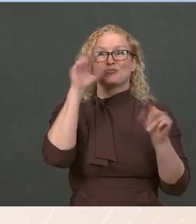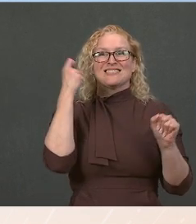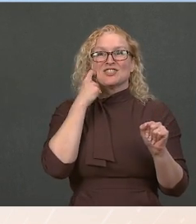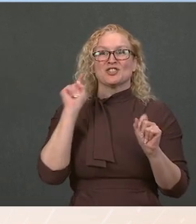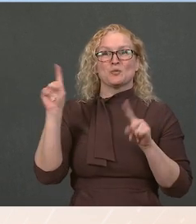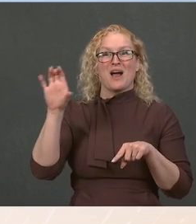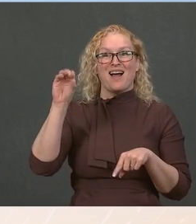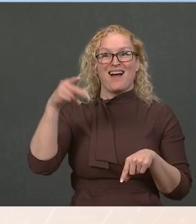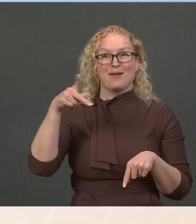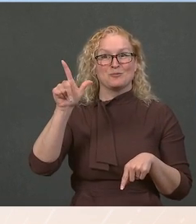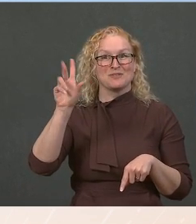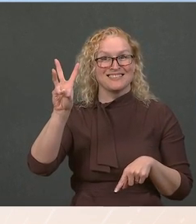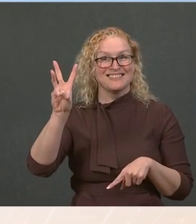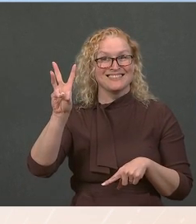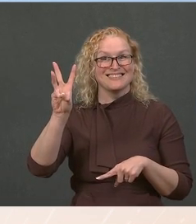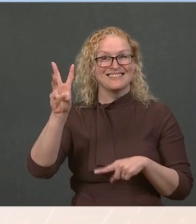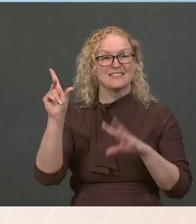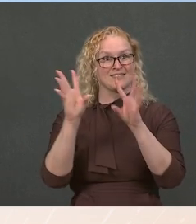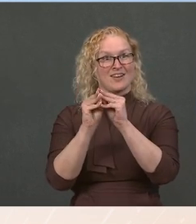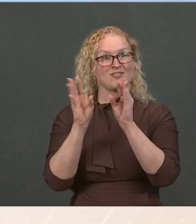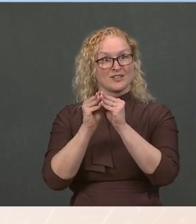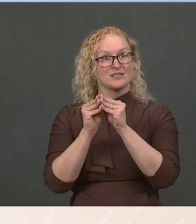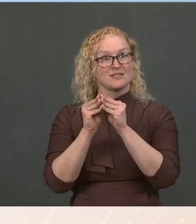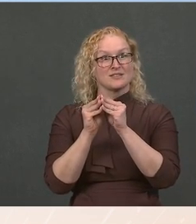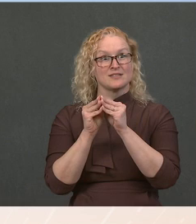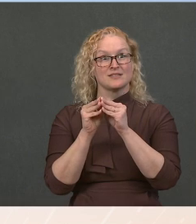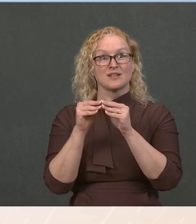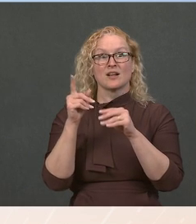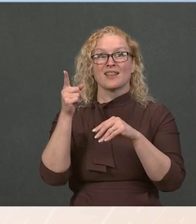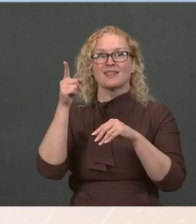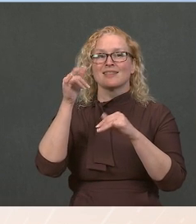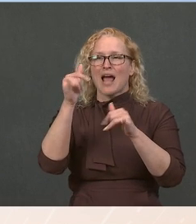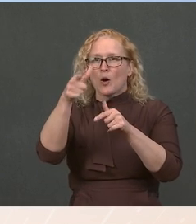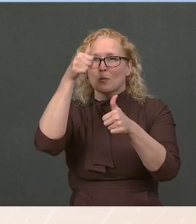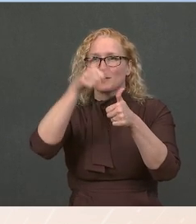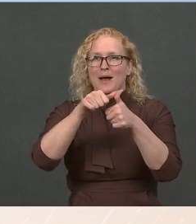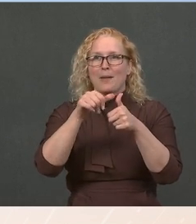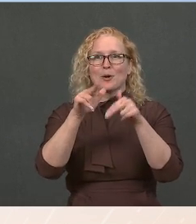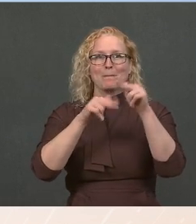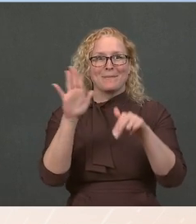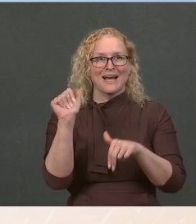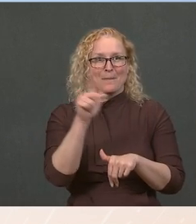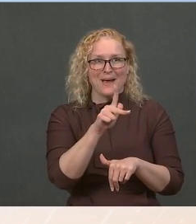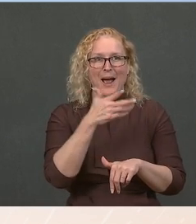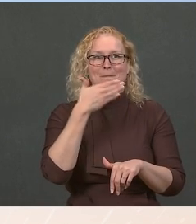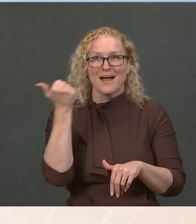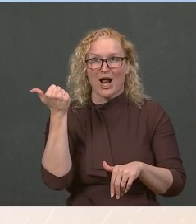You -- when you think about the Build Back Better plan, when you think about the bipartisan infrastructure,